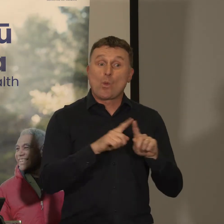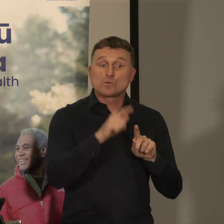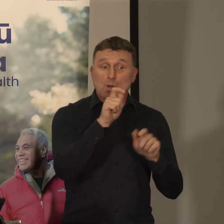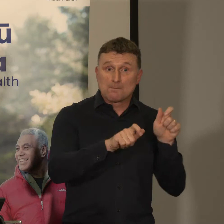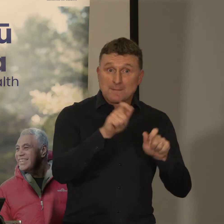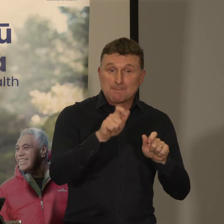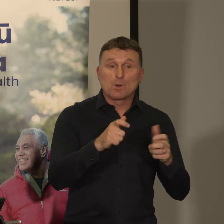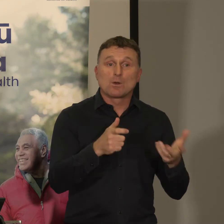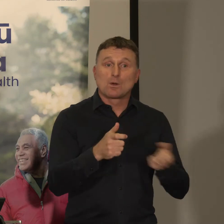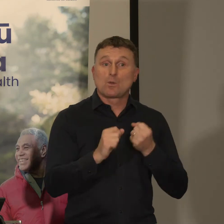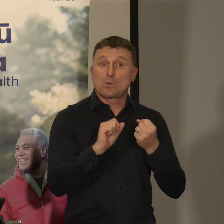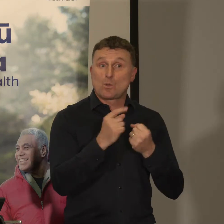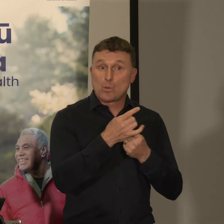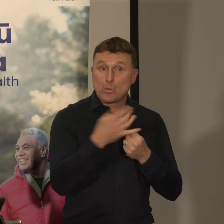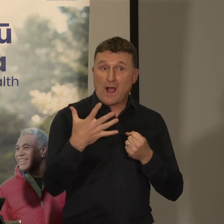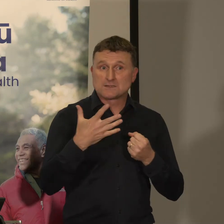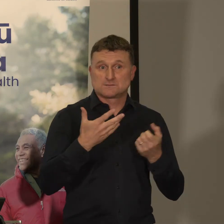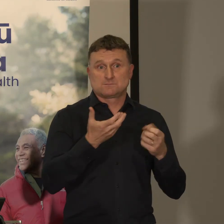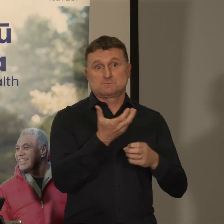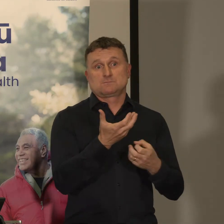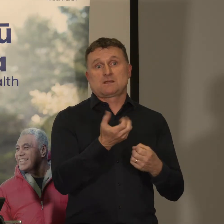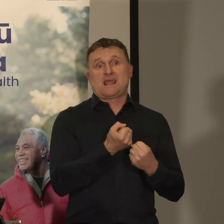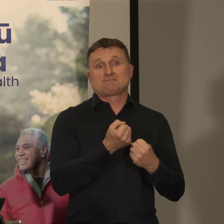depending on what parameters you plug into the model. Something else I want to note